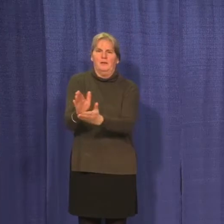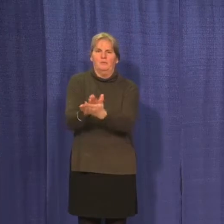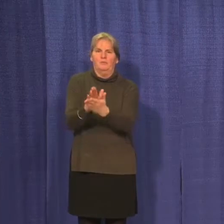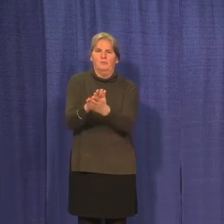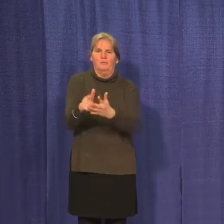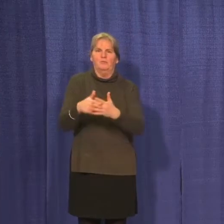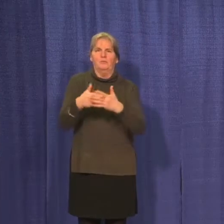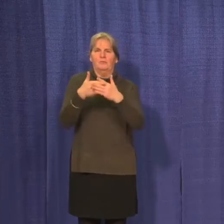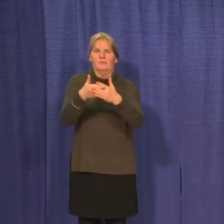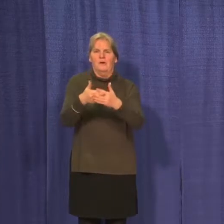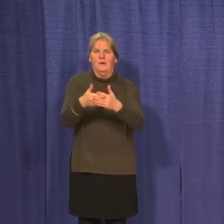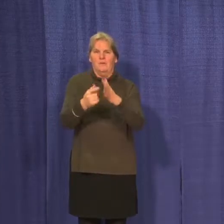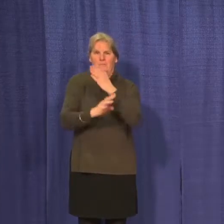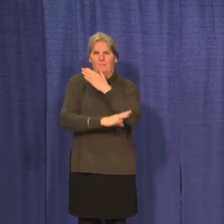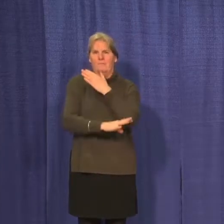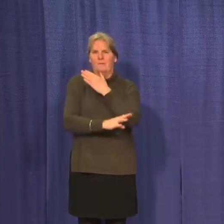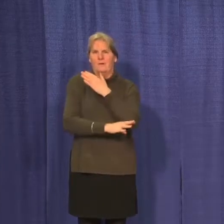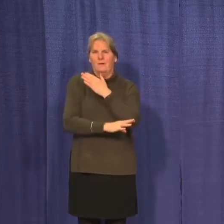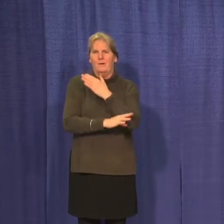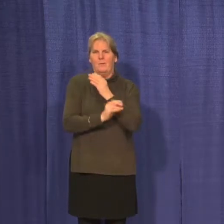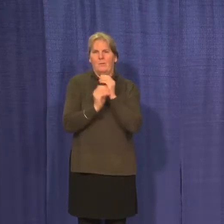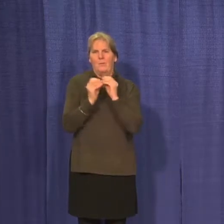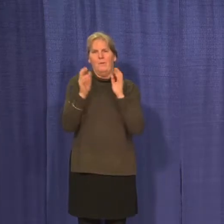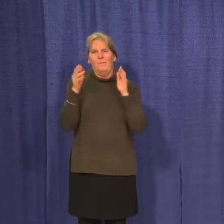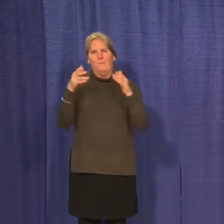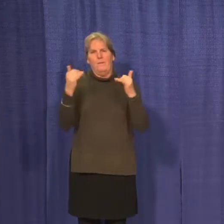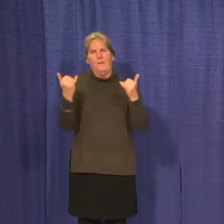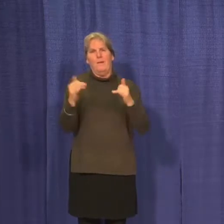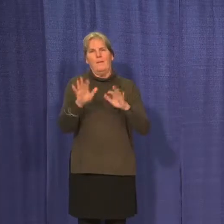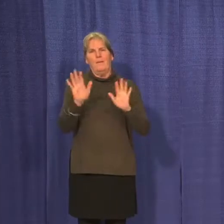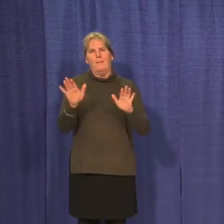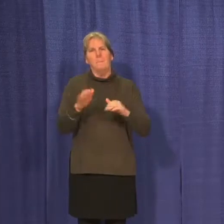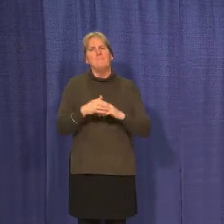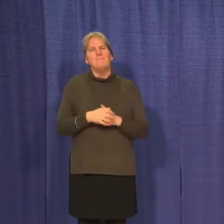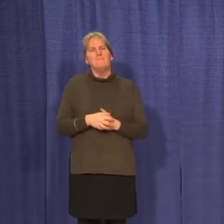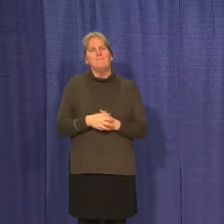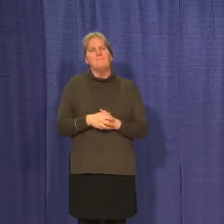already a conversation started with the Department of Education. Pat: